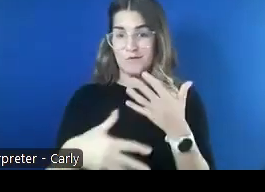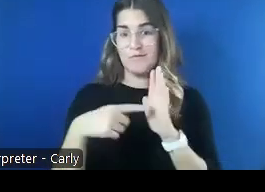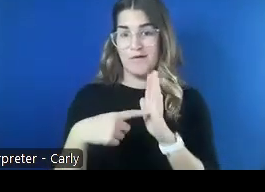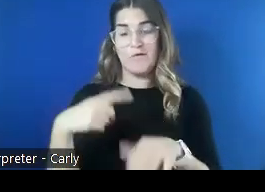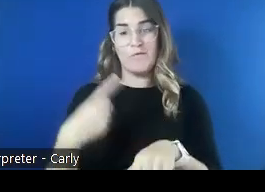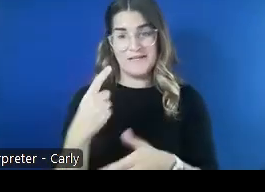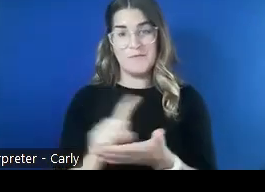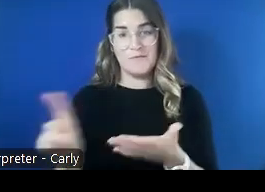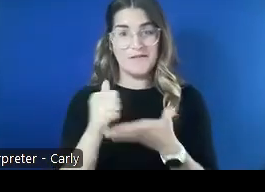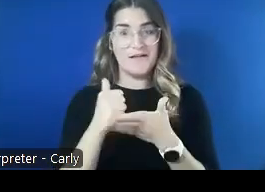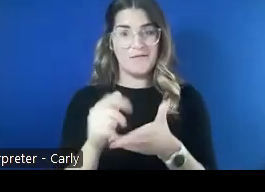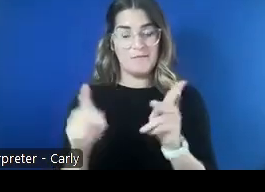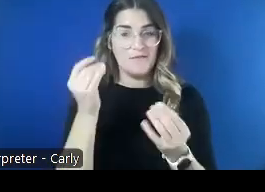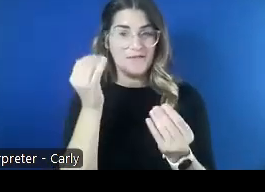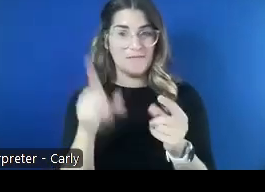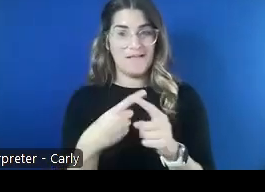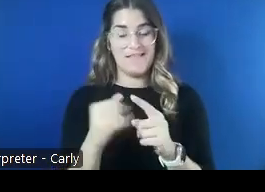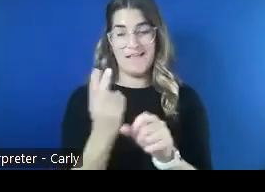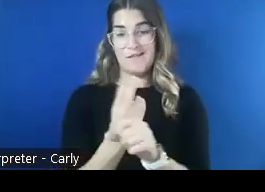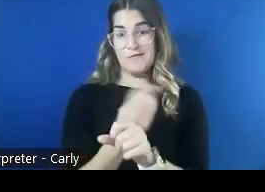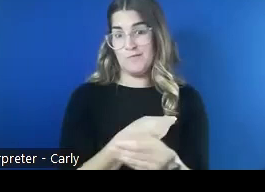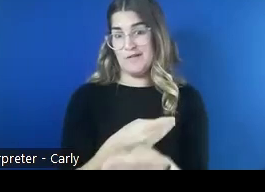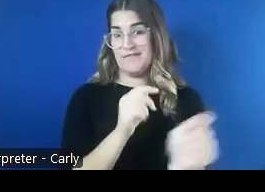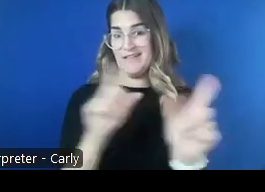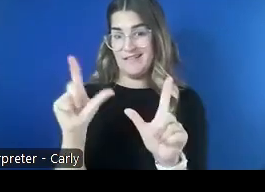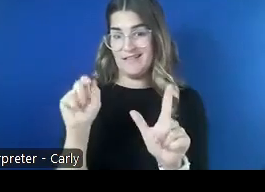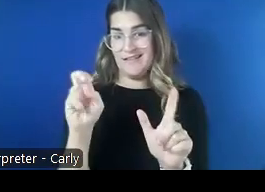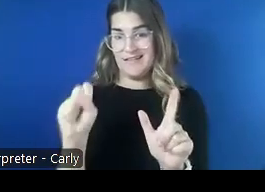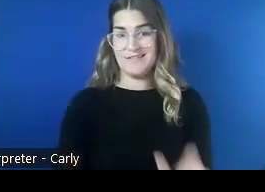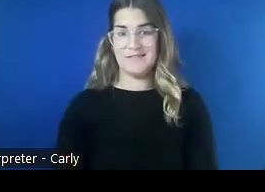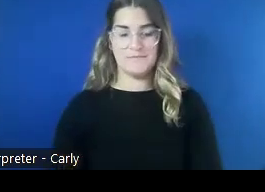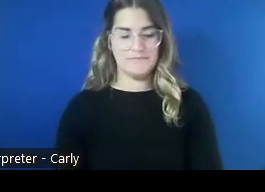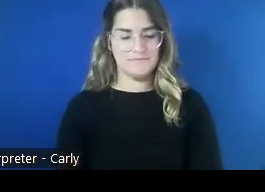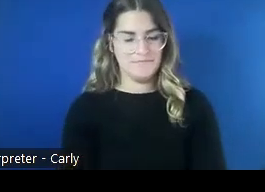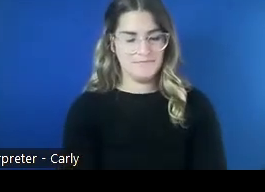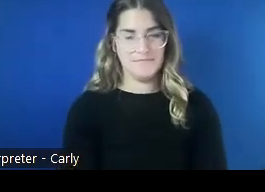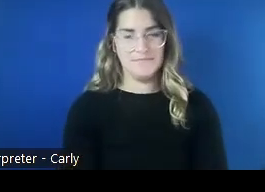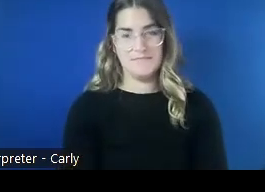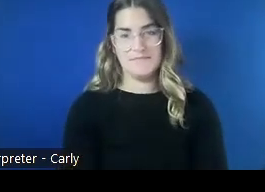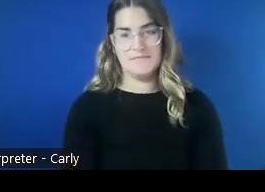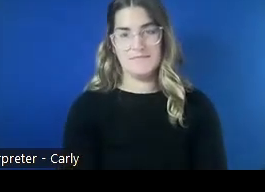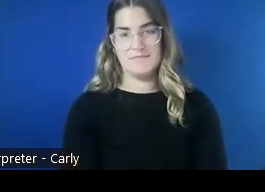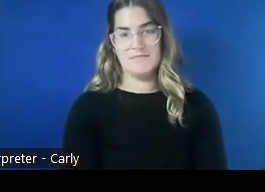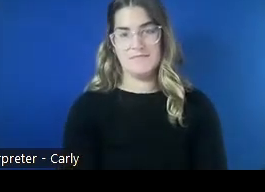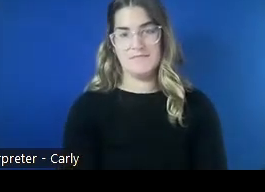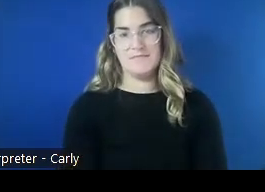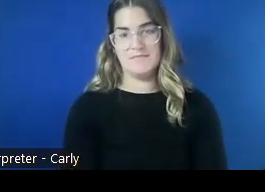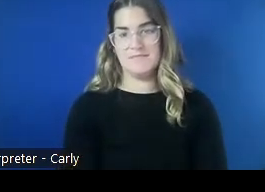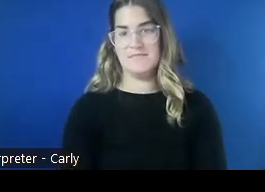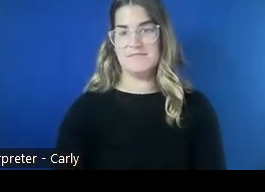about that um using that breastfeeding lens um and most of the followup that happens directly with